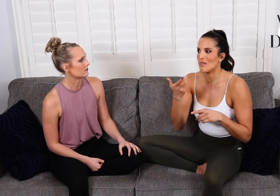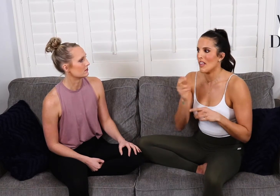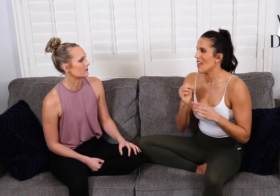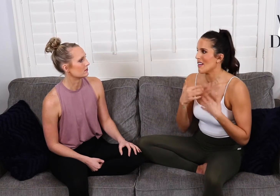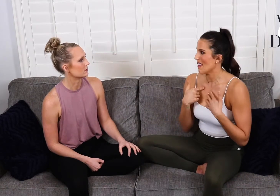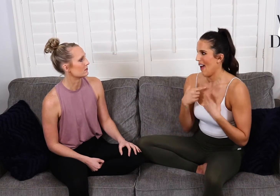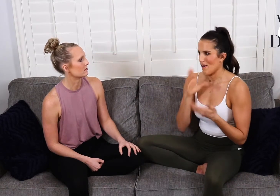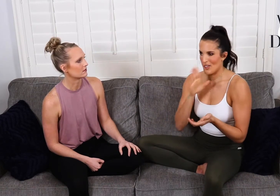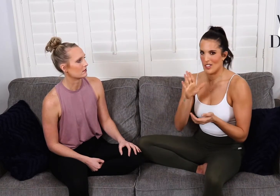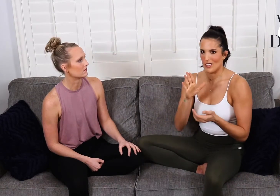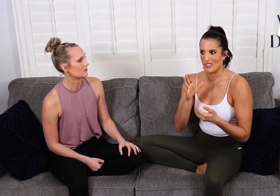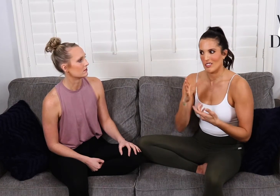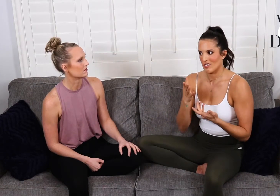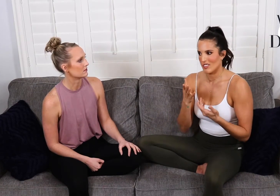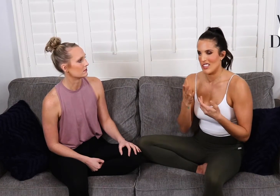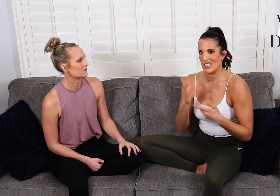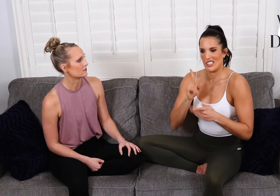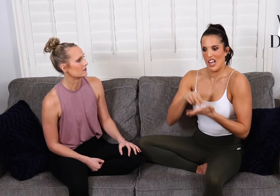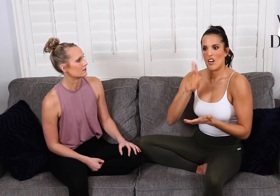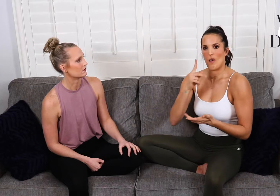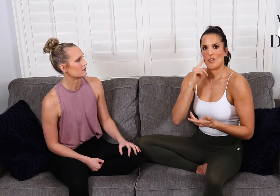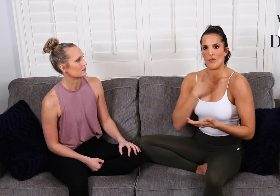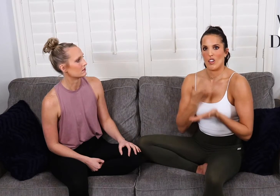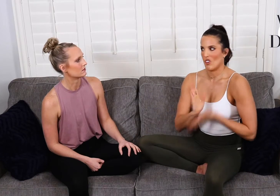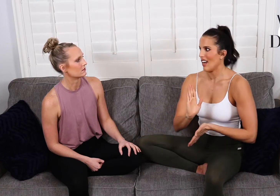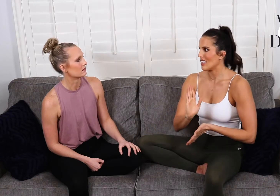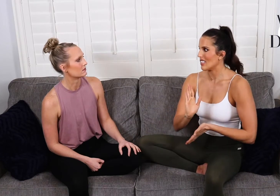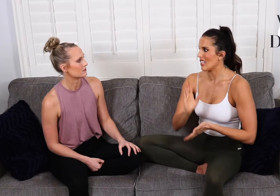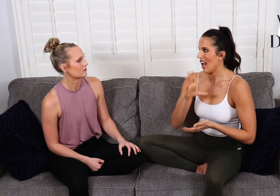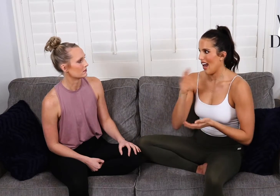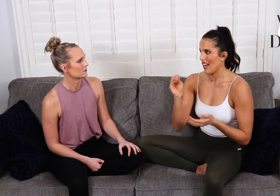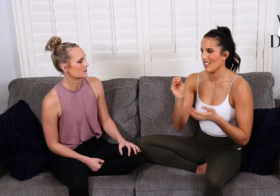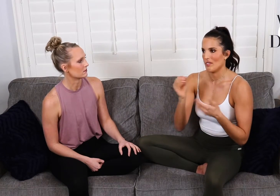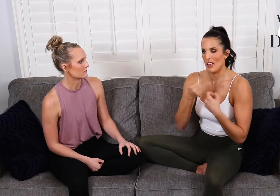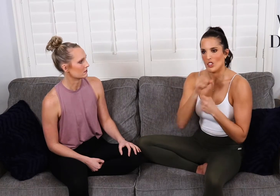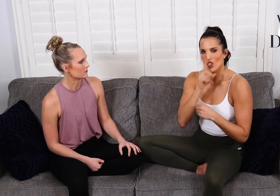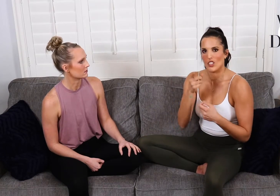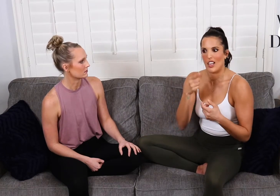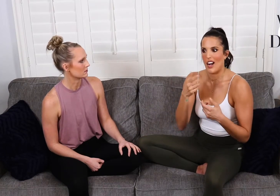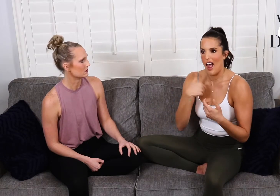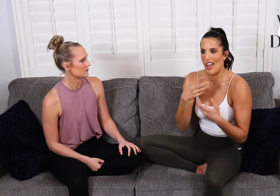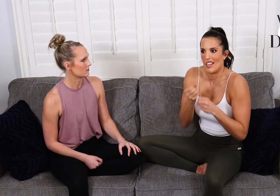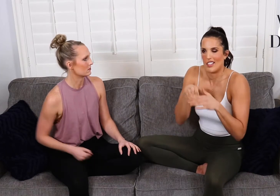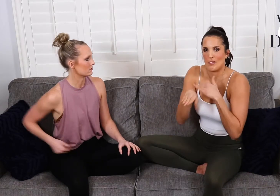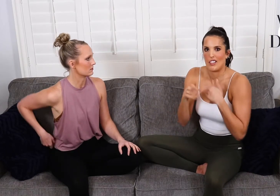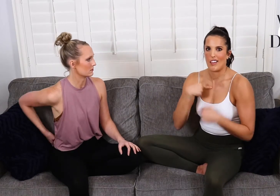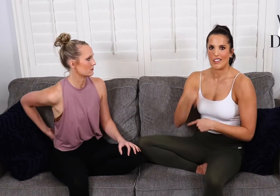no professionalism, then I will stand up for myself and for my rights and make sure that I